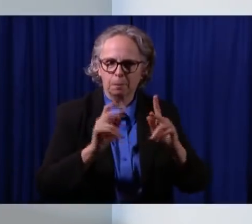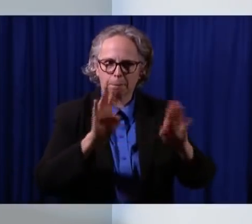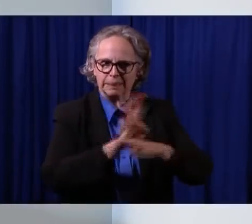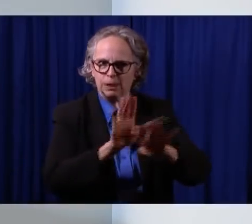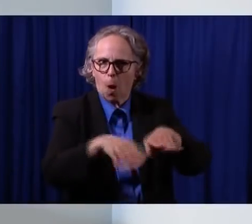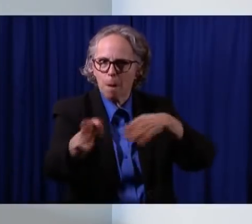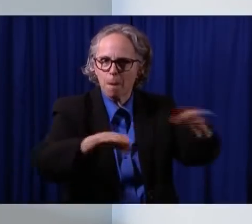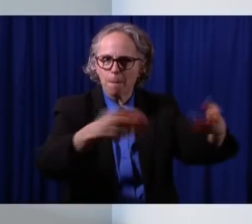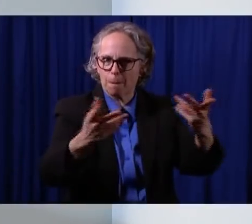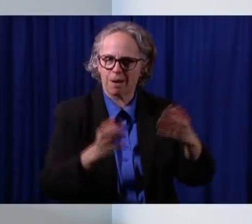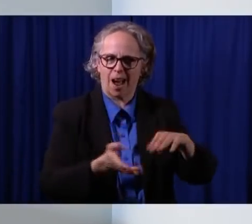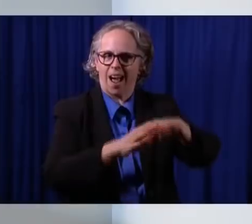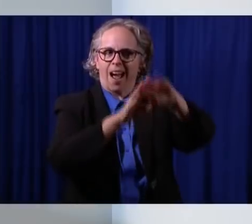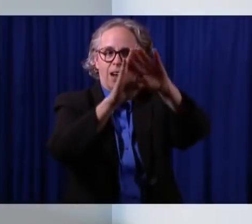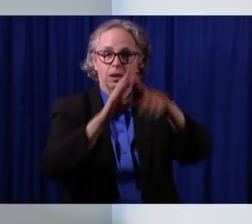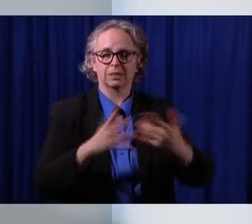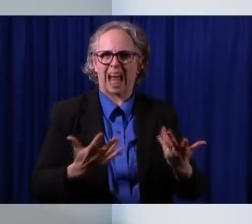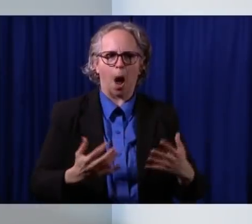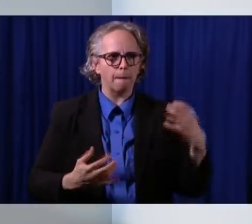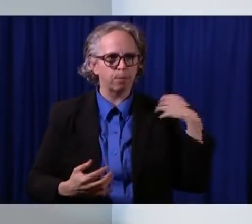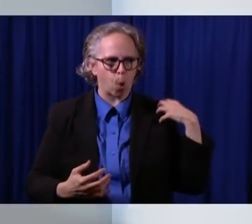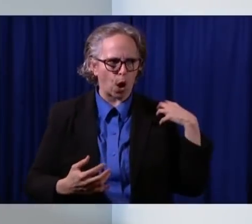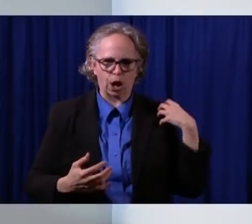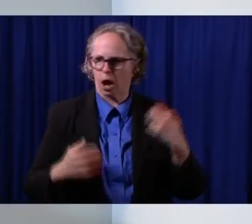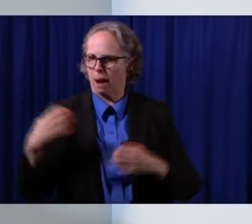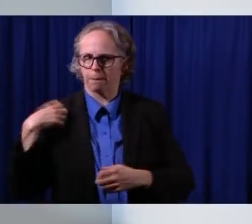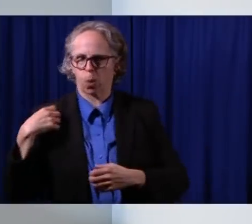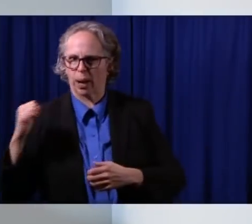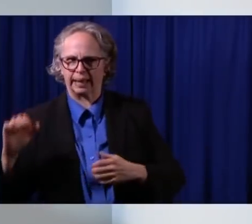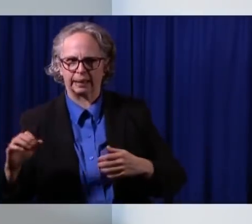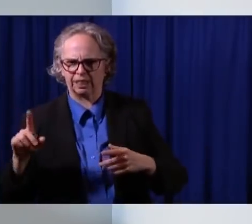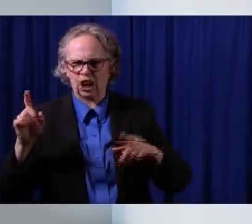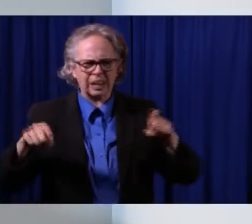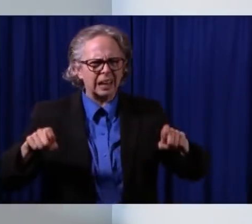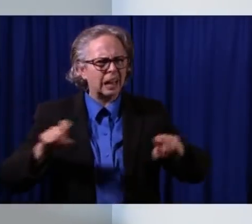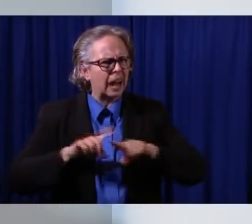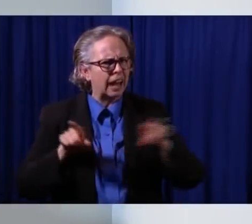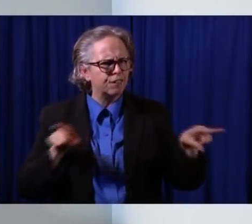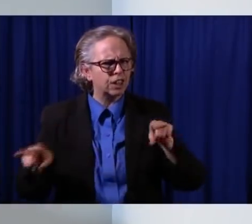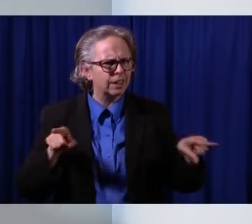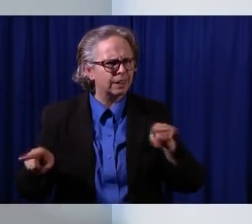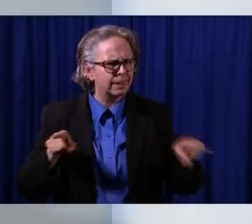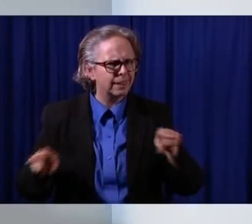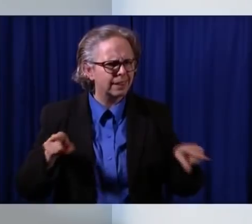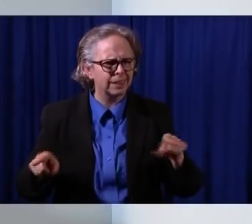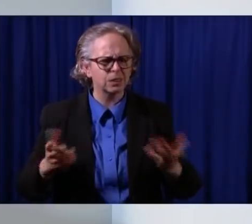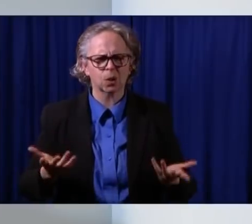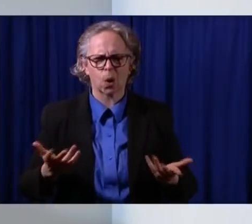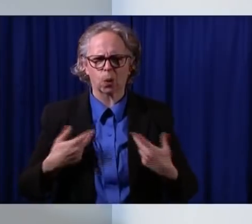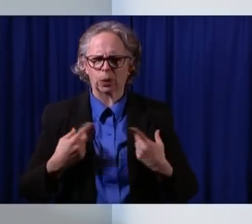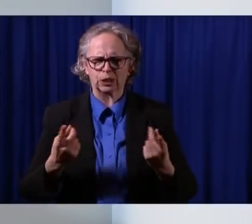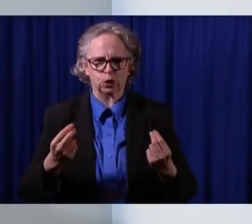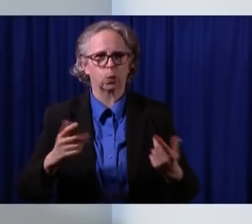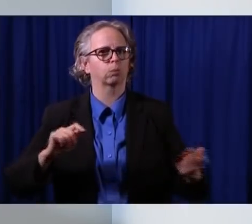ARE BEGINNING THAT LONG JOURNEY OF RECOVERY IN THE JOB MARKET.